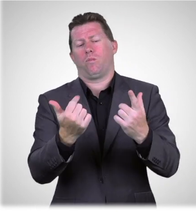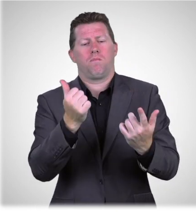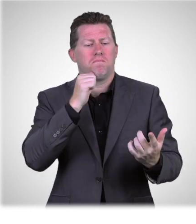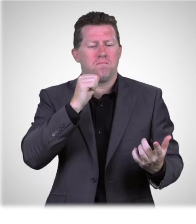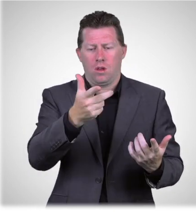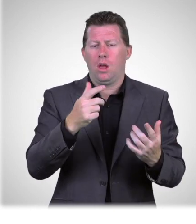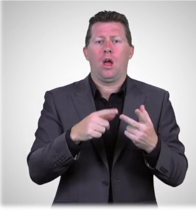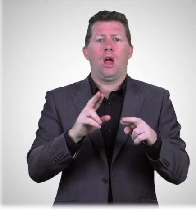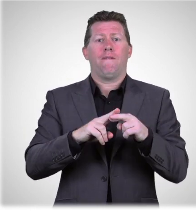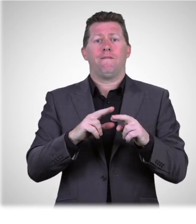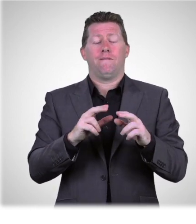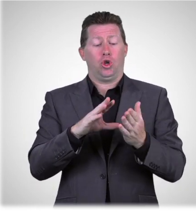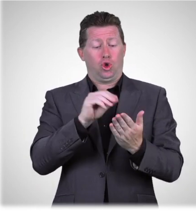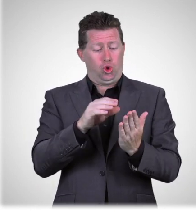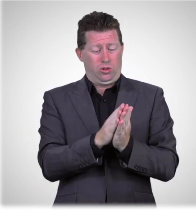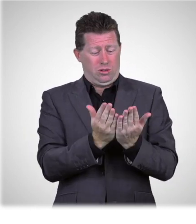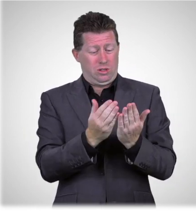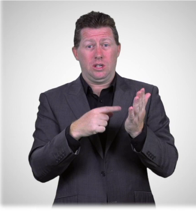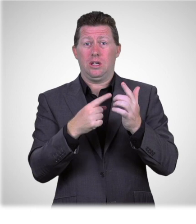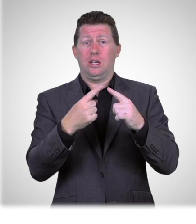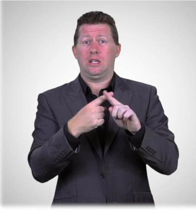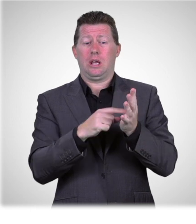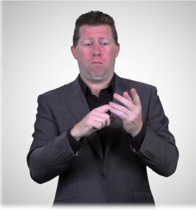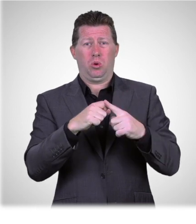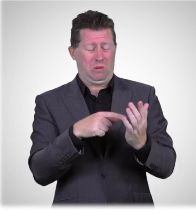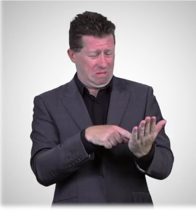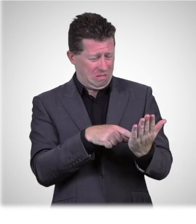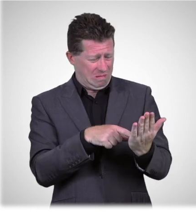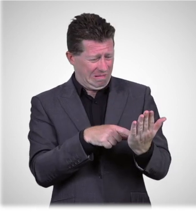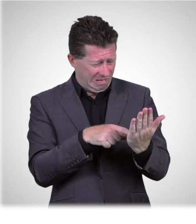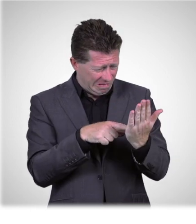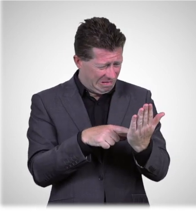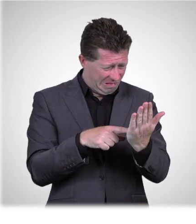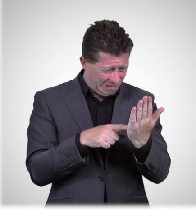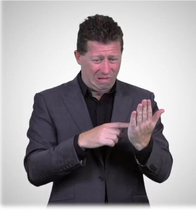if the student is finding the textbook reading to be quite difficult a video or a link to an online